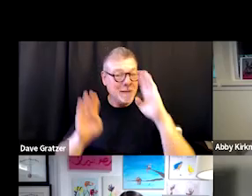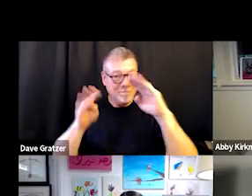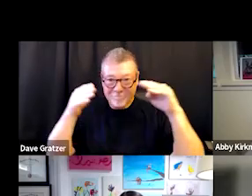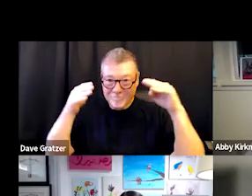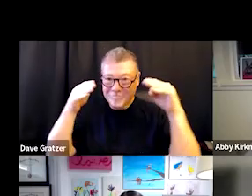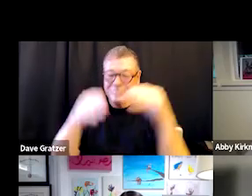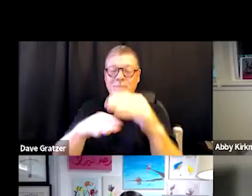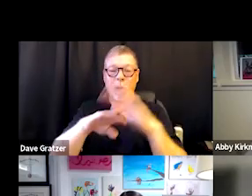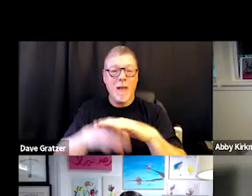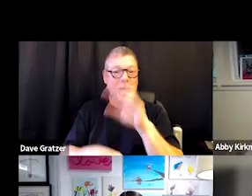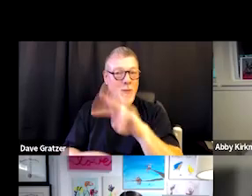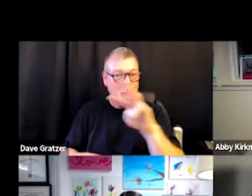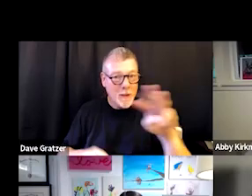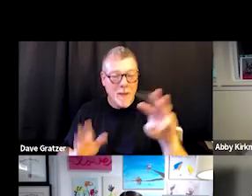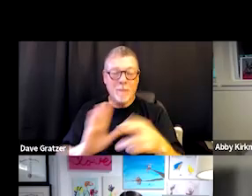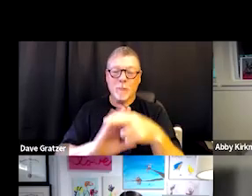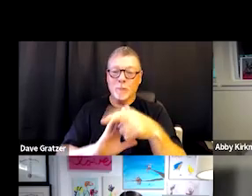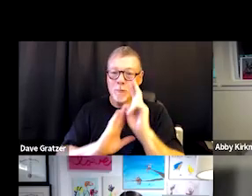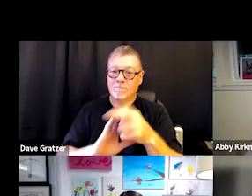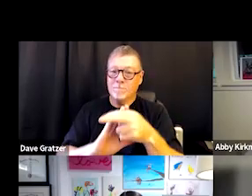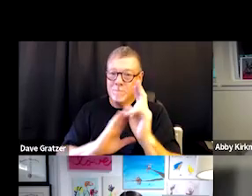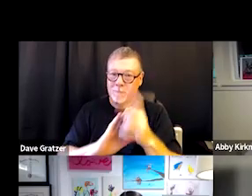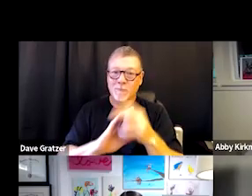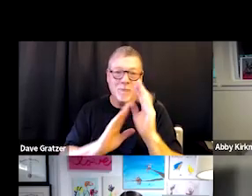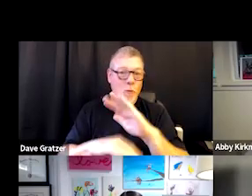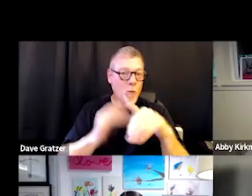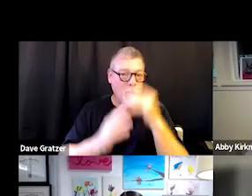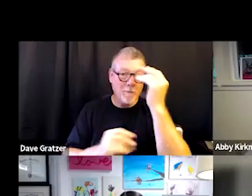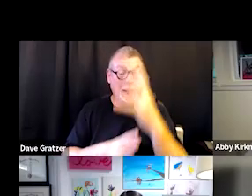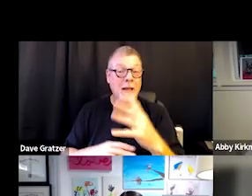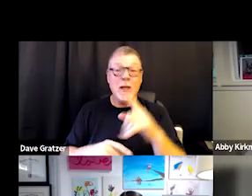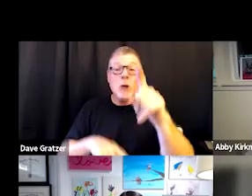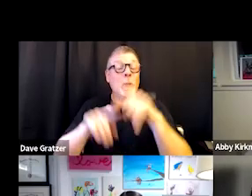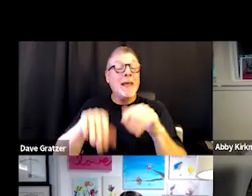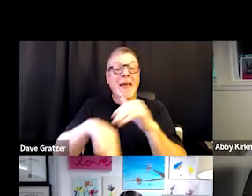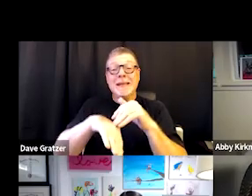review all of the materials there. You won't be able to submit a practice case for review